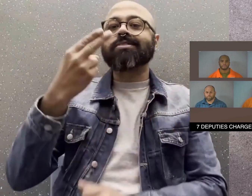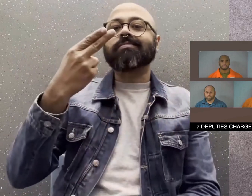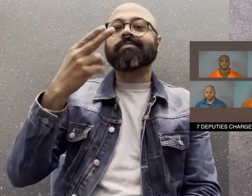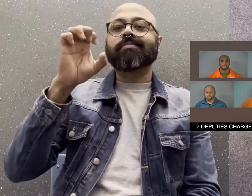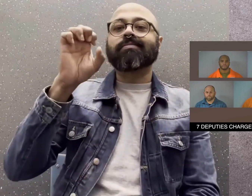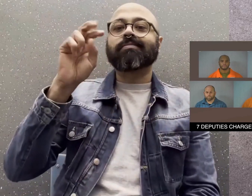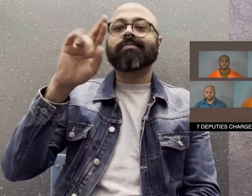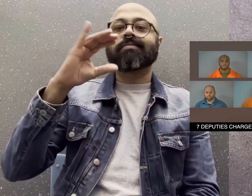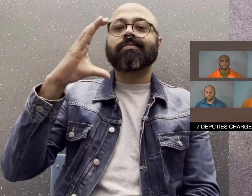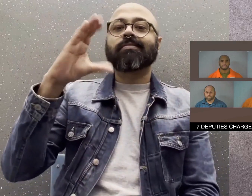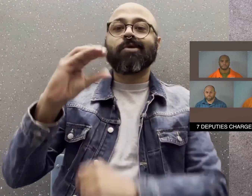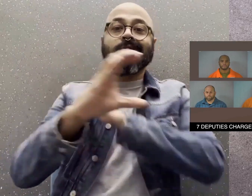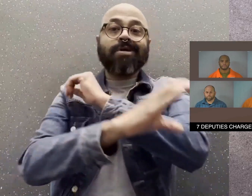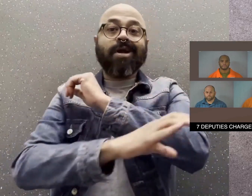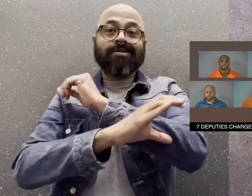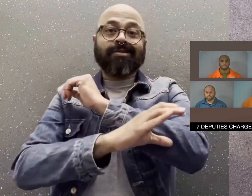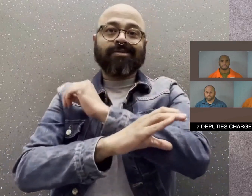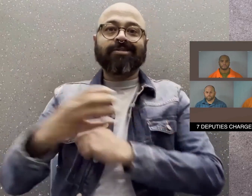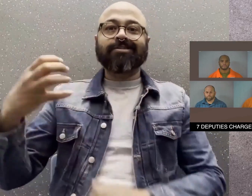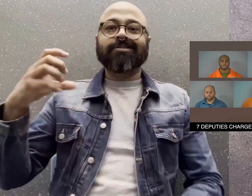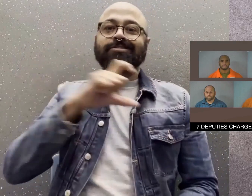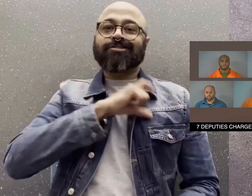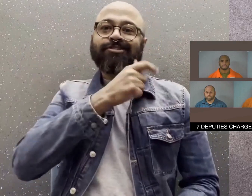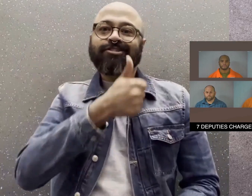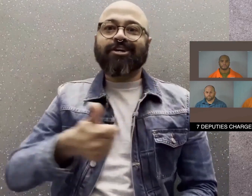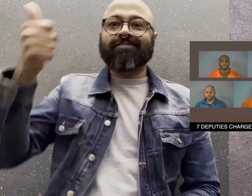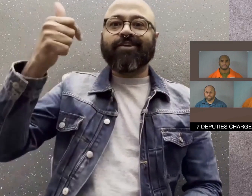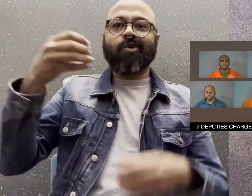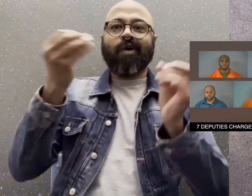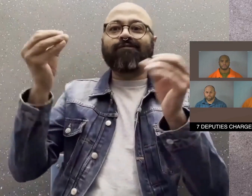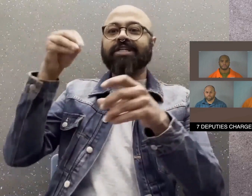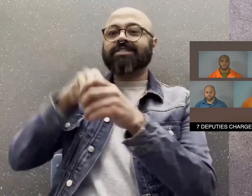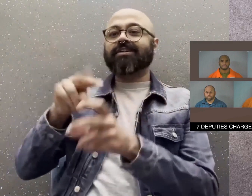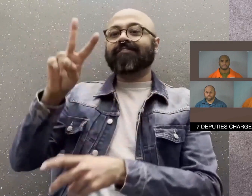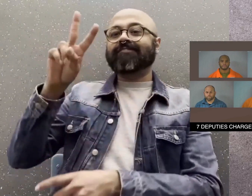They work with the Henrico County Sheriff's Office in Virginia.